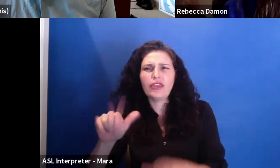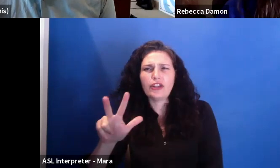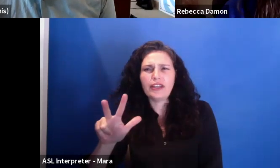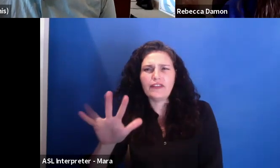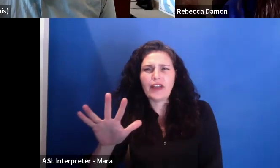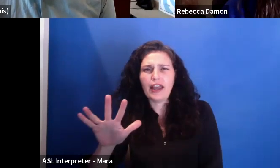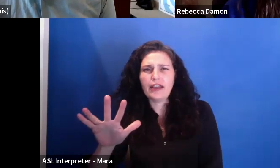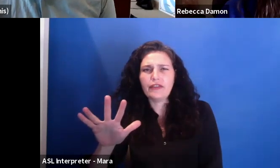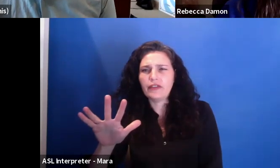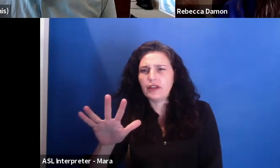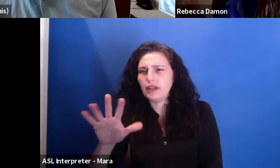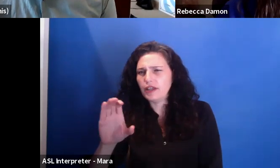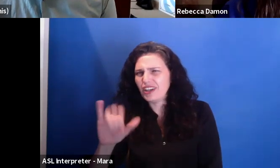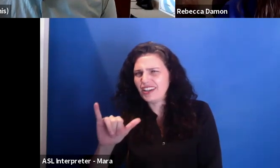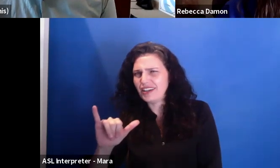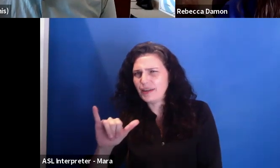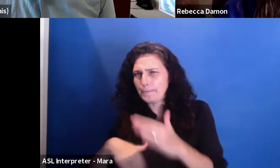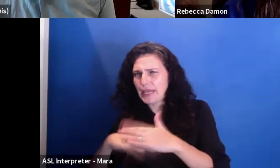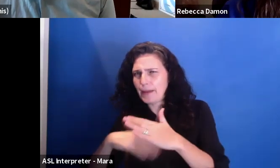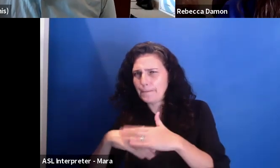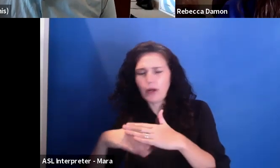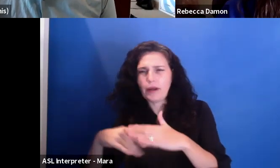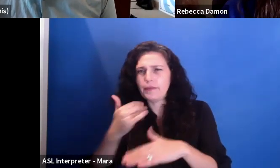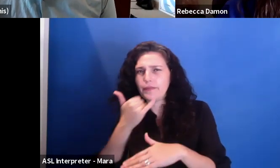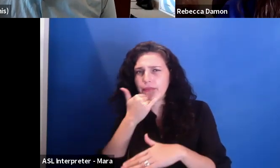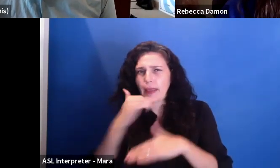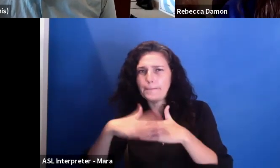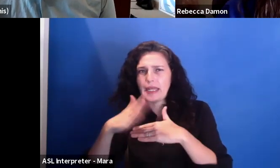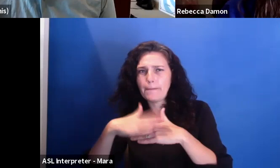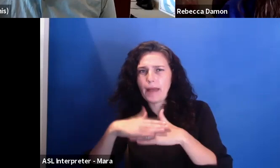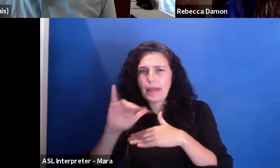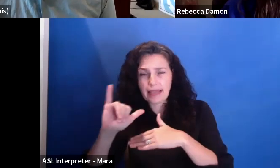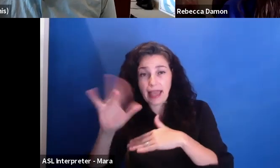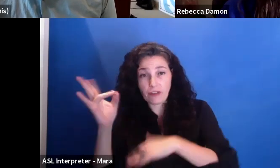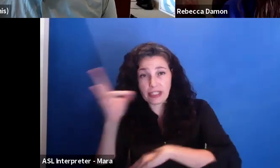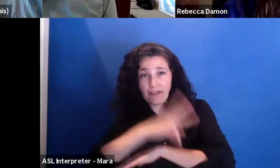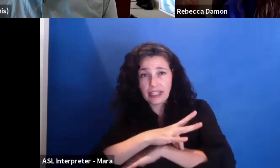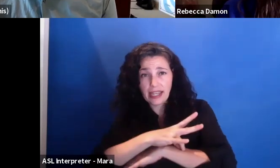So it is for seven days in the sense that quarantine time is not time when you're doing anything else.